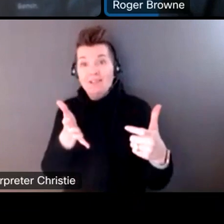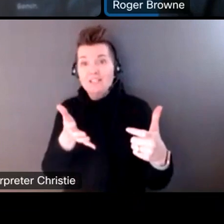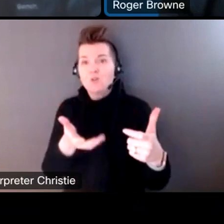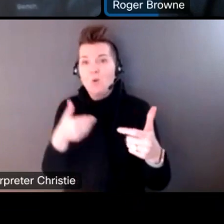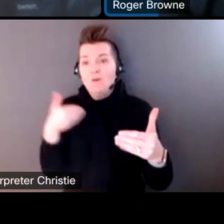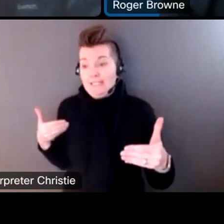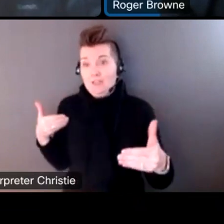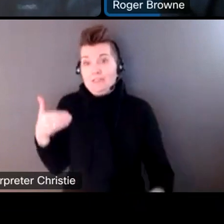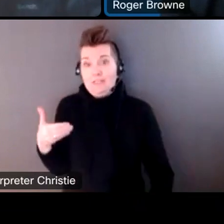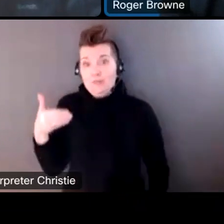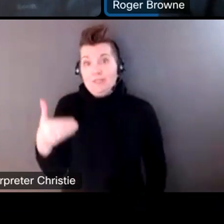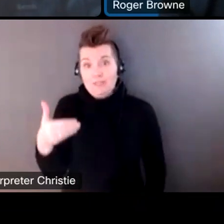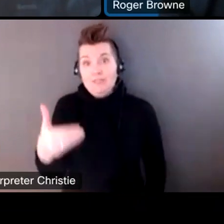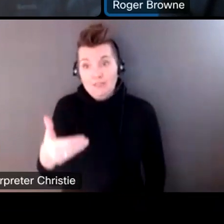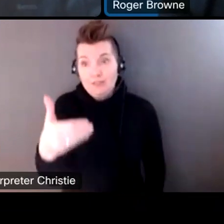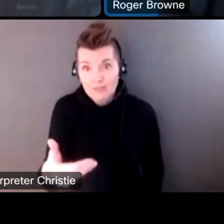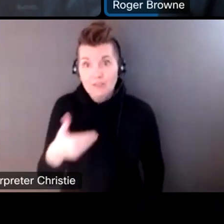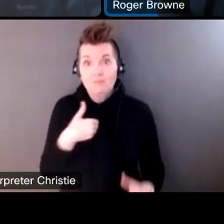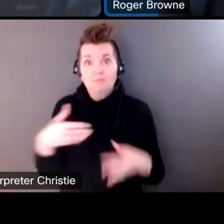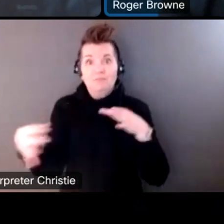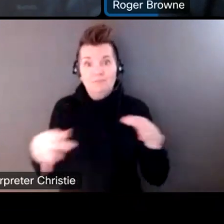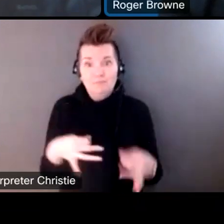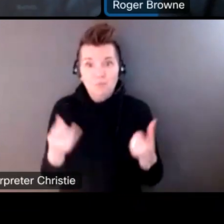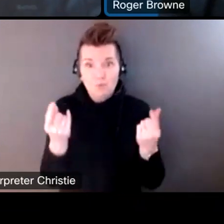not much that can be done because of the restrictions within the roadway.